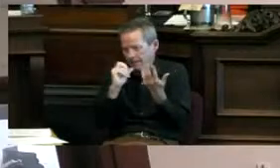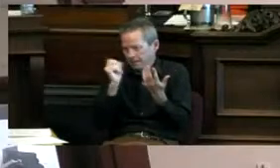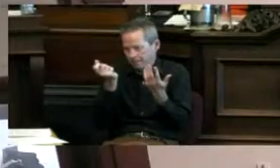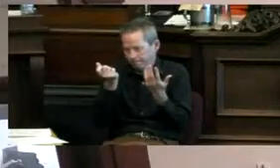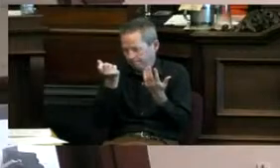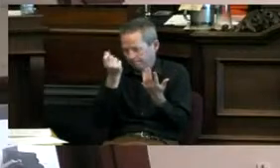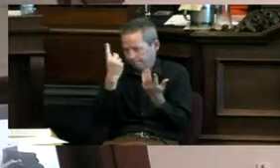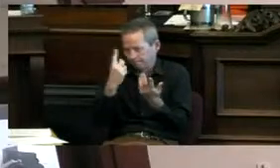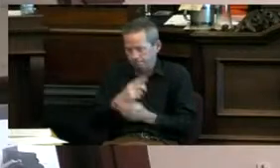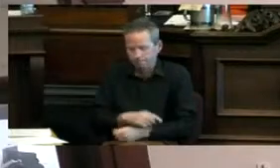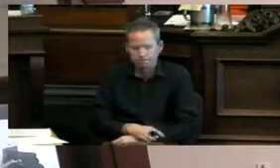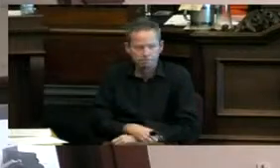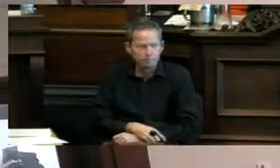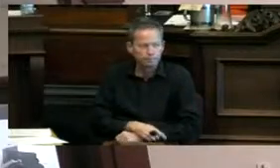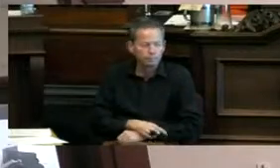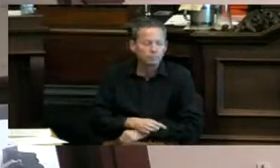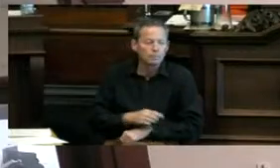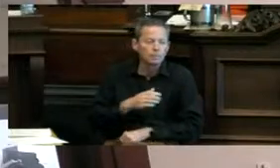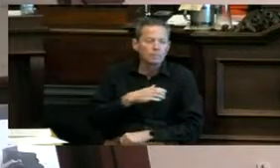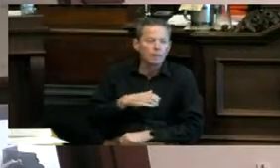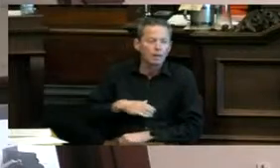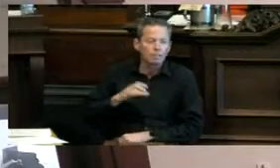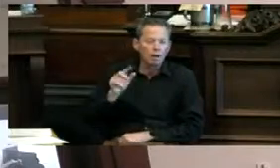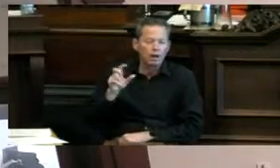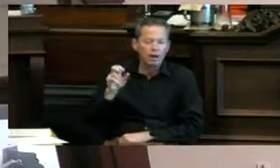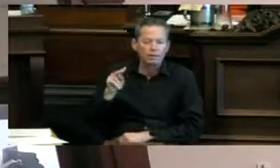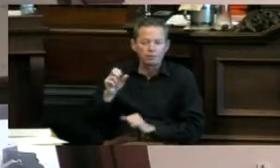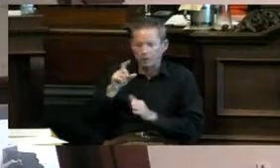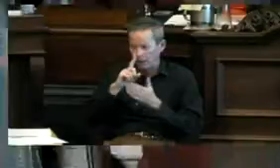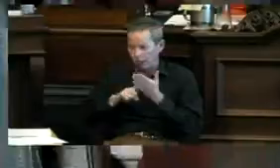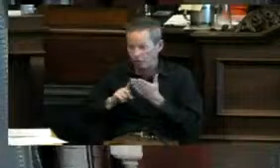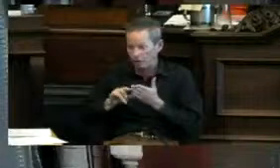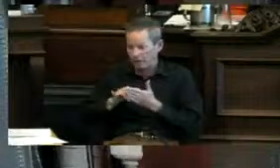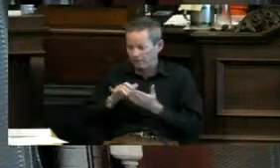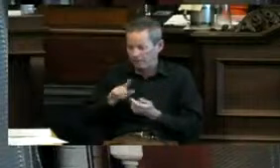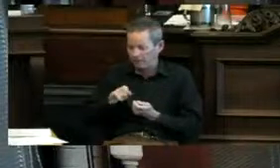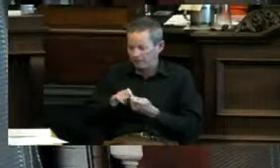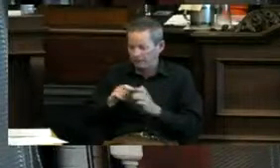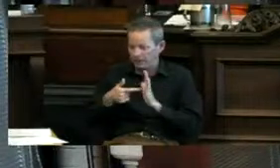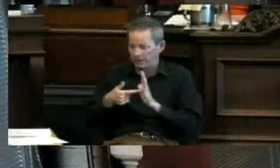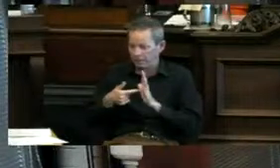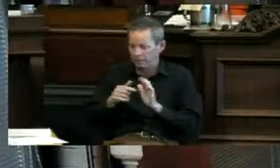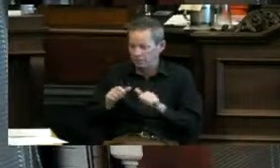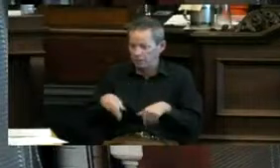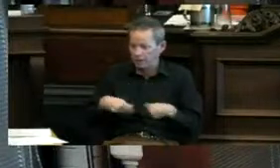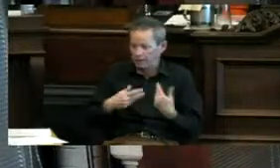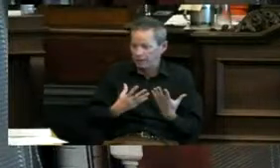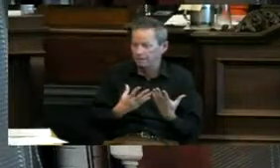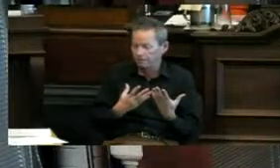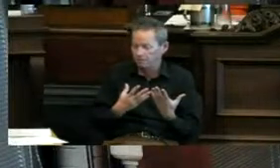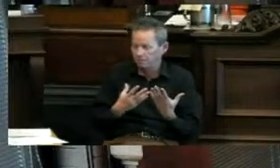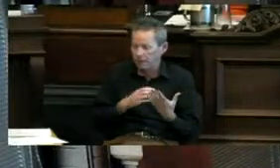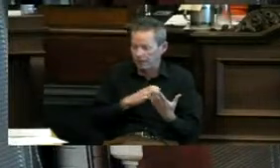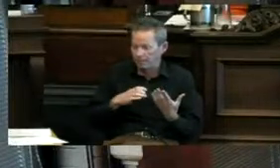people who are trying to get help just isn't a good thing.